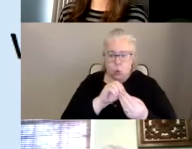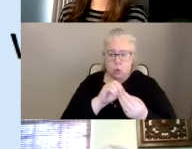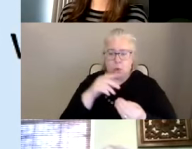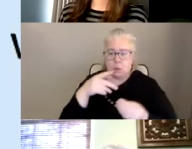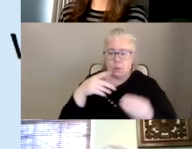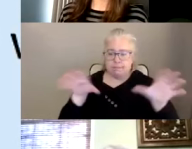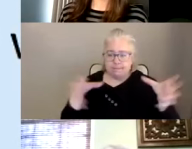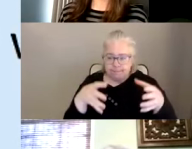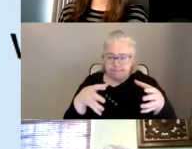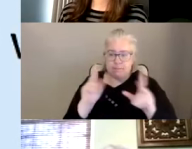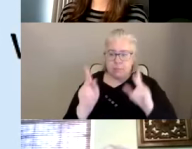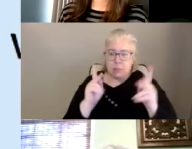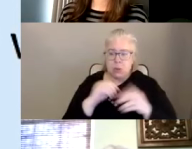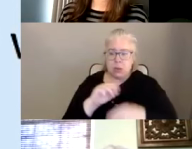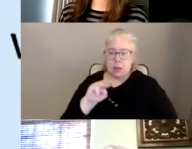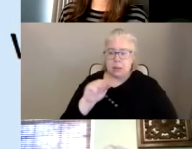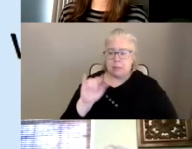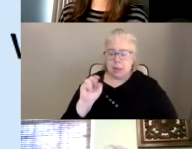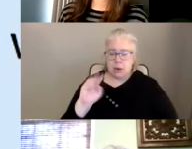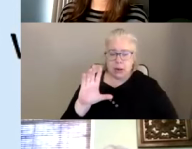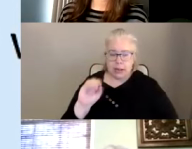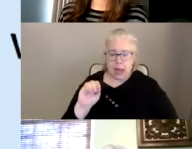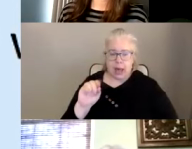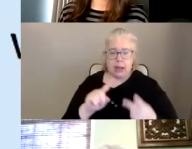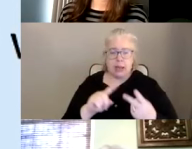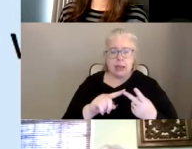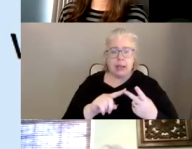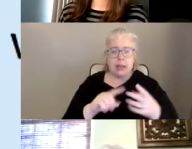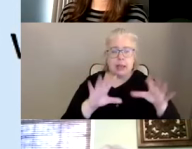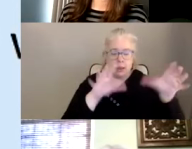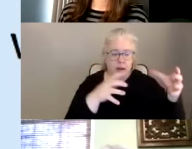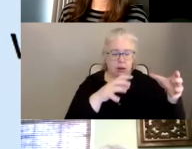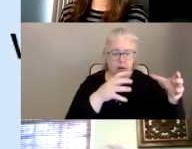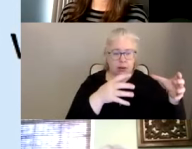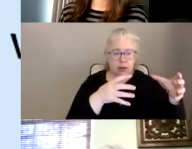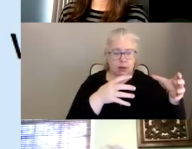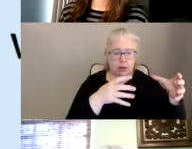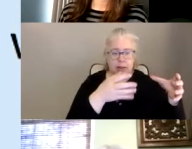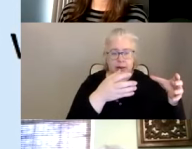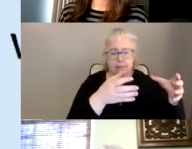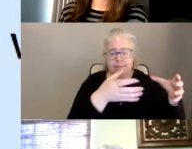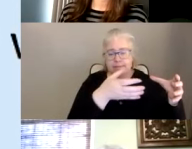And then the percentage of the population that lives in poverty in Marion County.